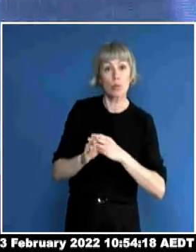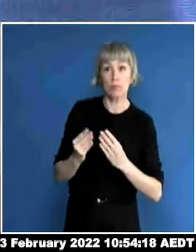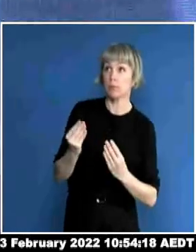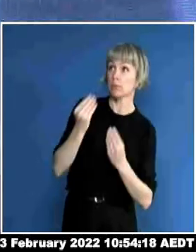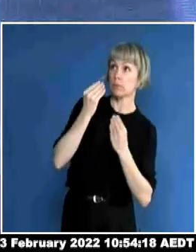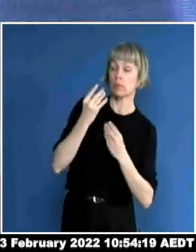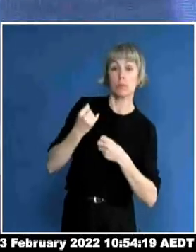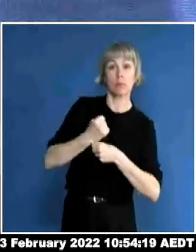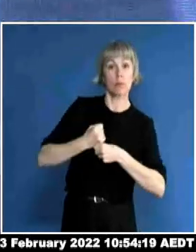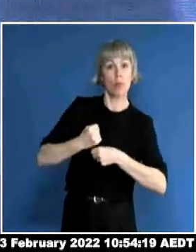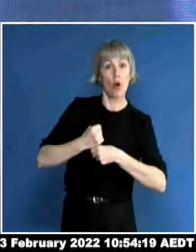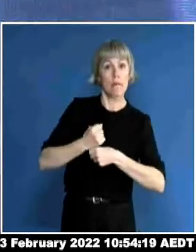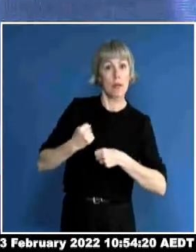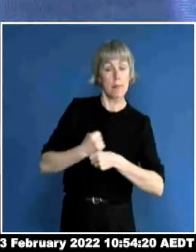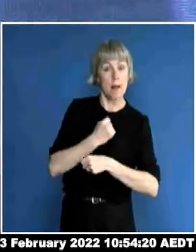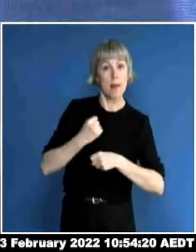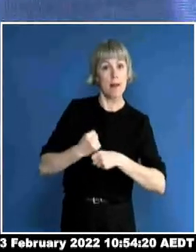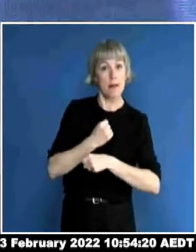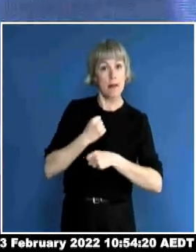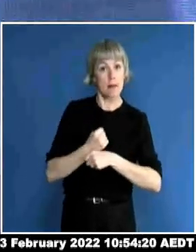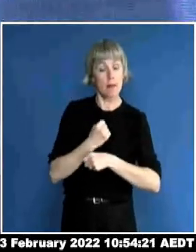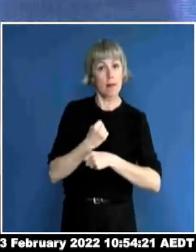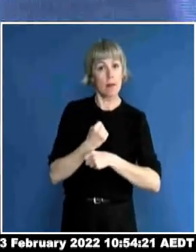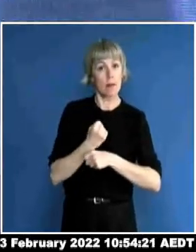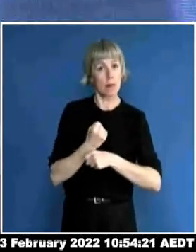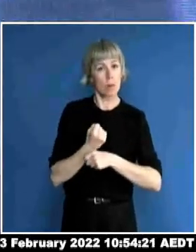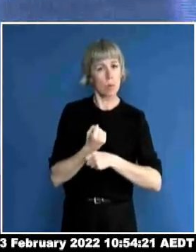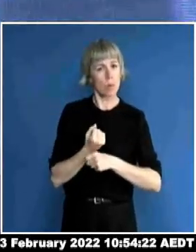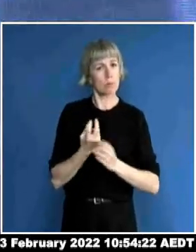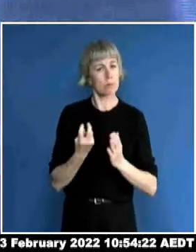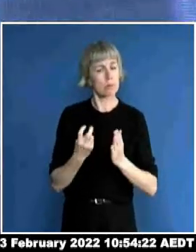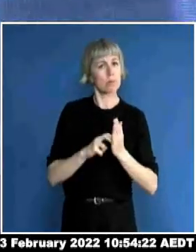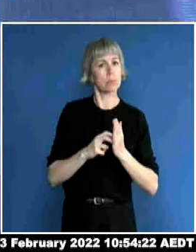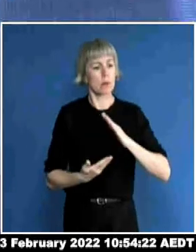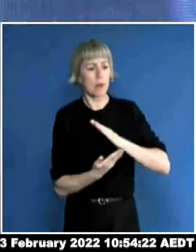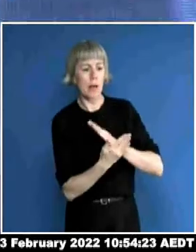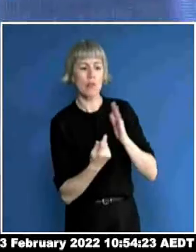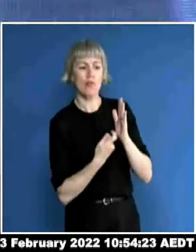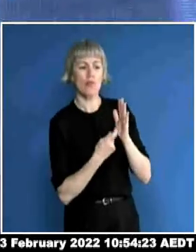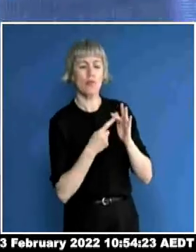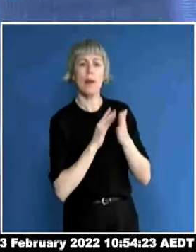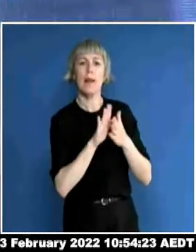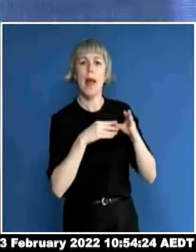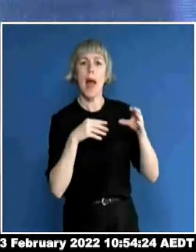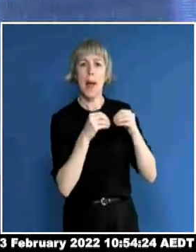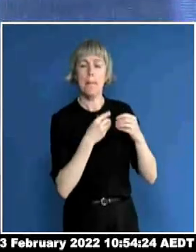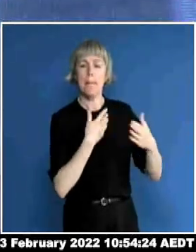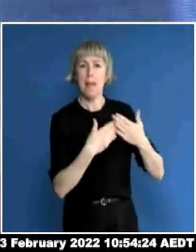you will hear that from June 2019 the participants in the BusyBeans program were